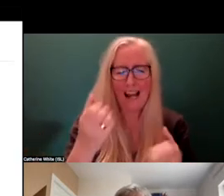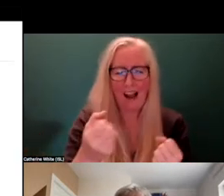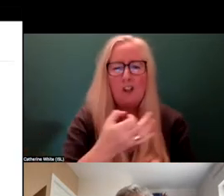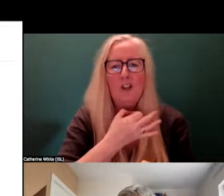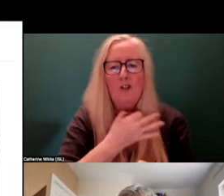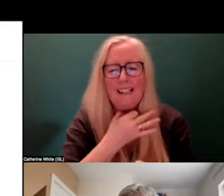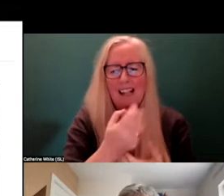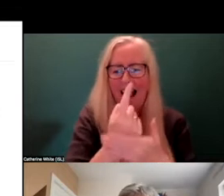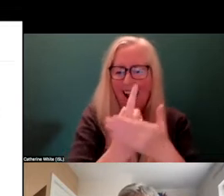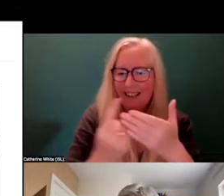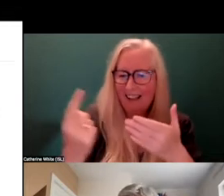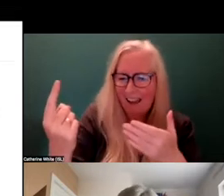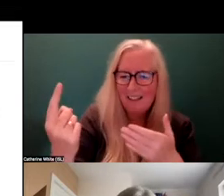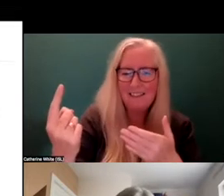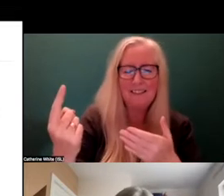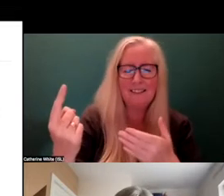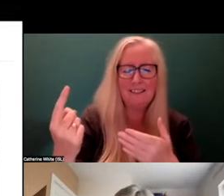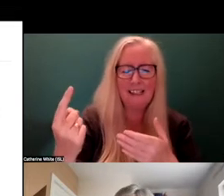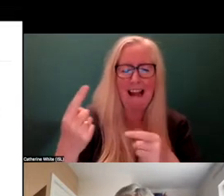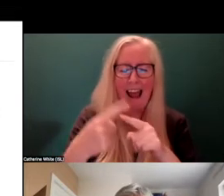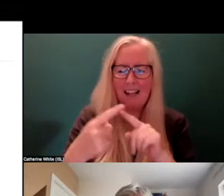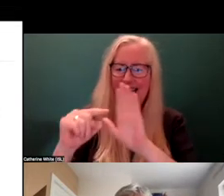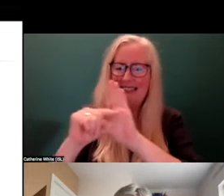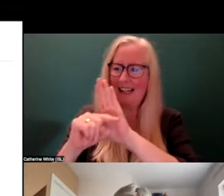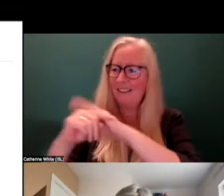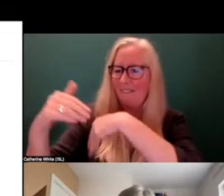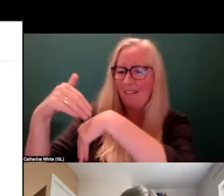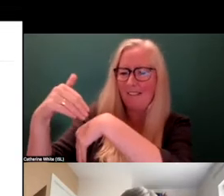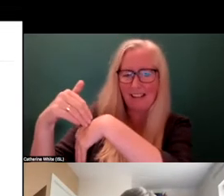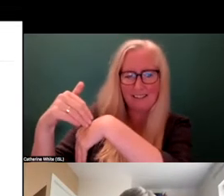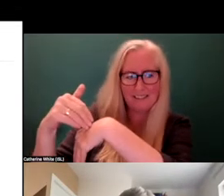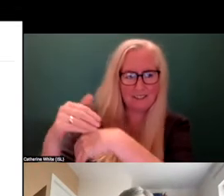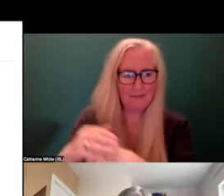immune to the risks of isolation and how it can negatively affect us.